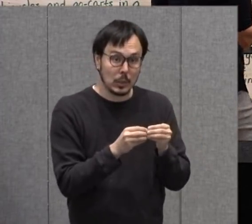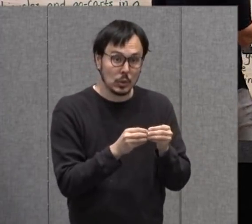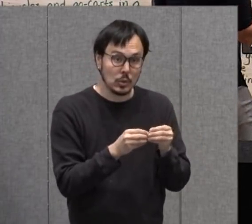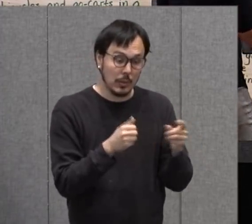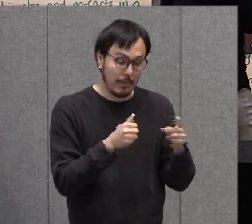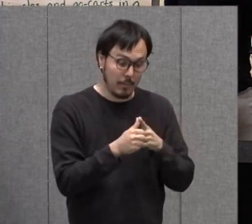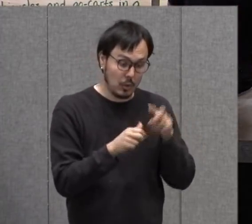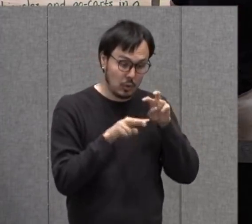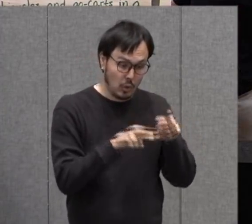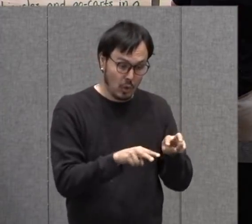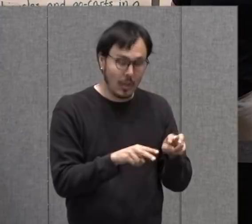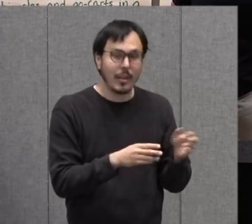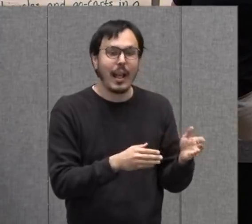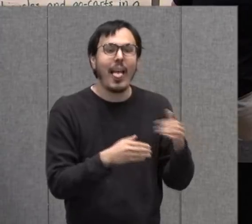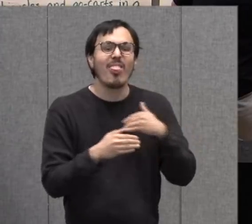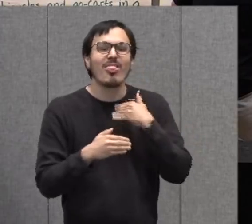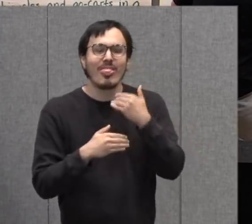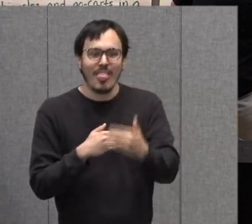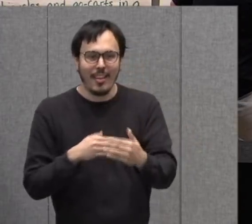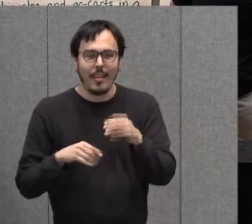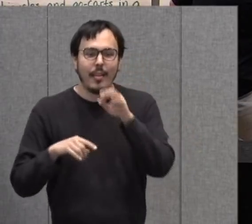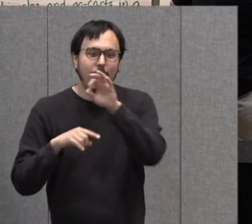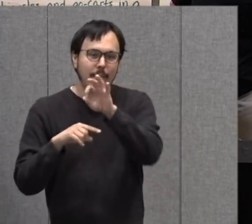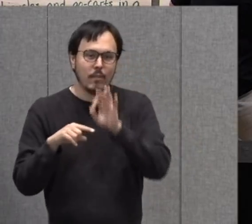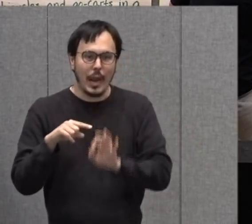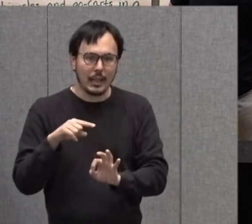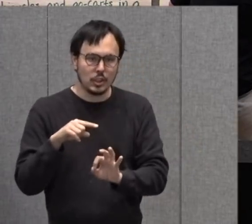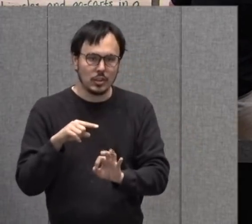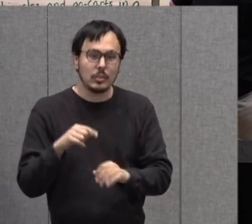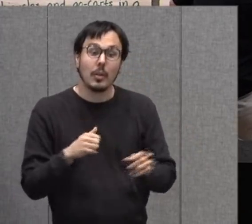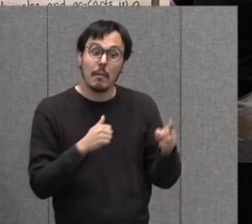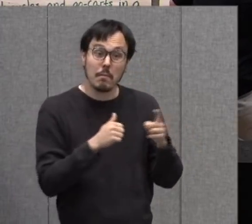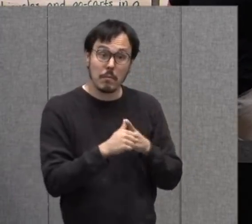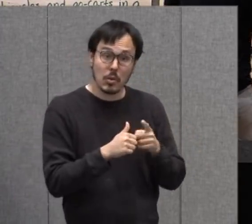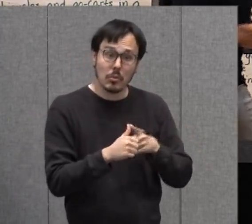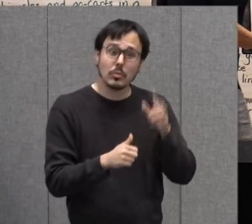So first, I'm going to work with my whole numbers, my twos.